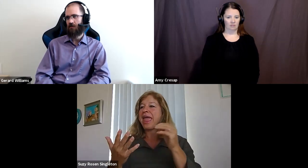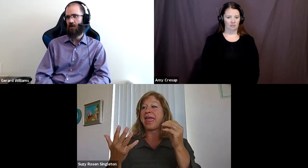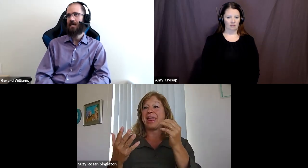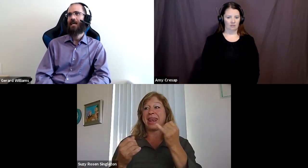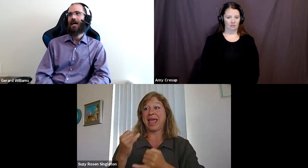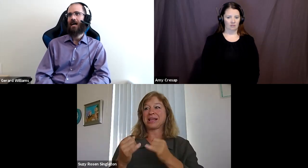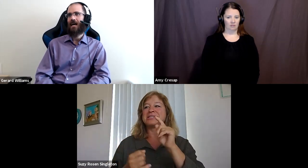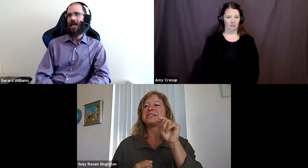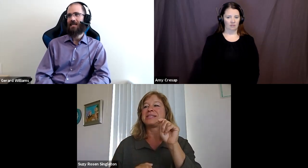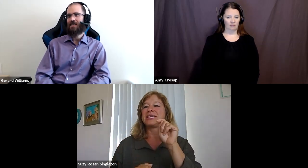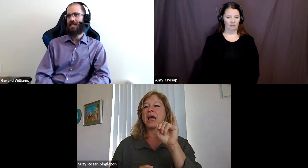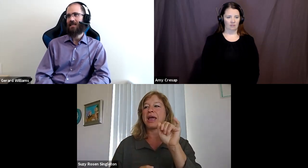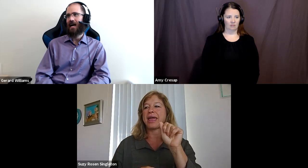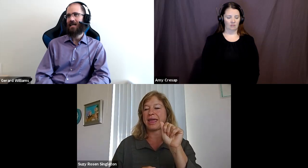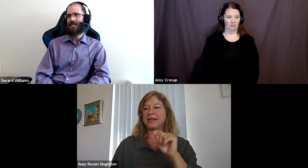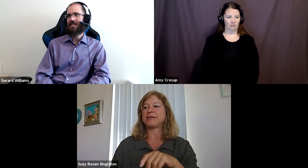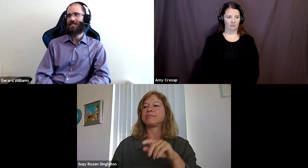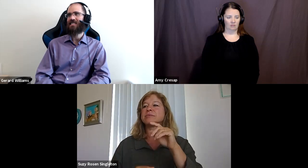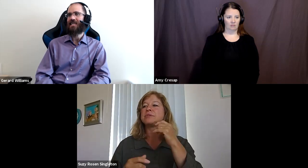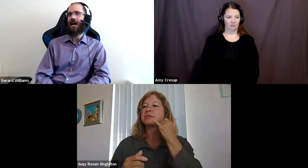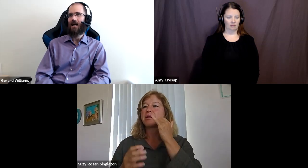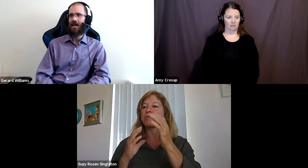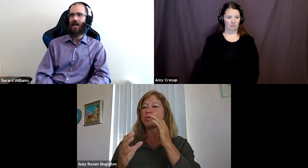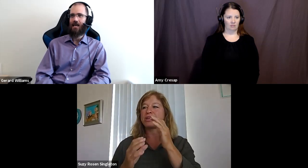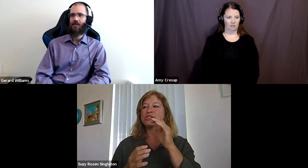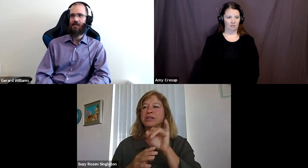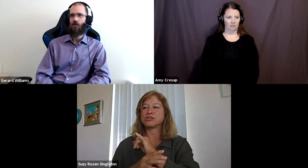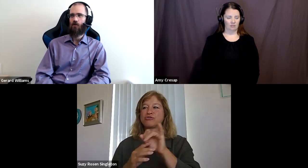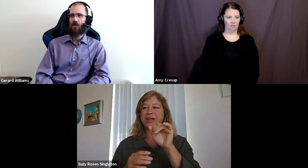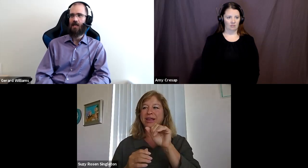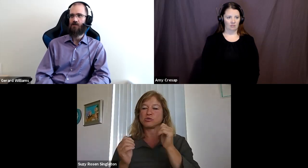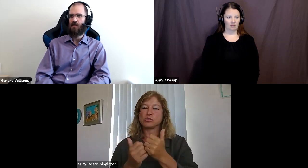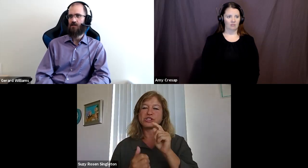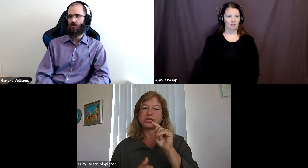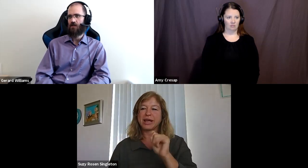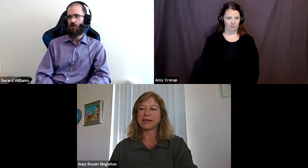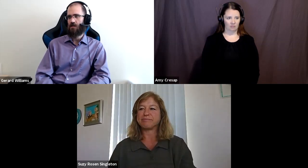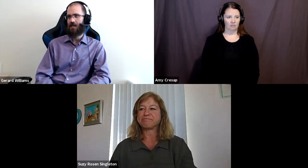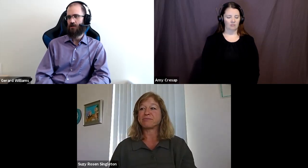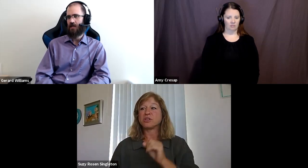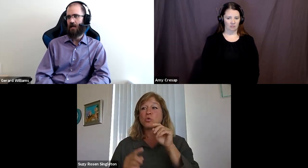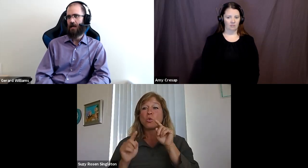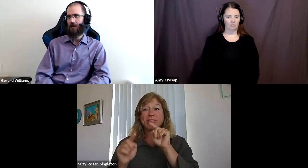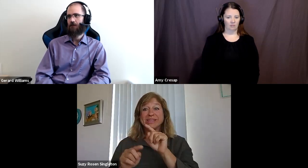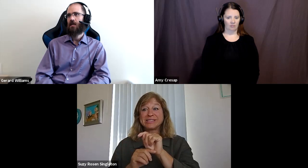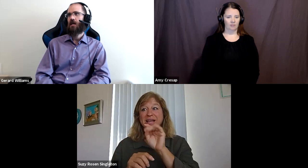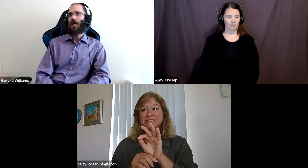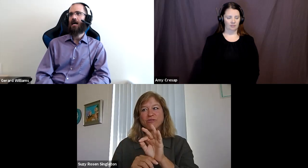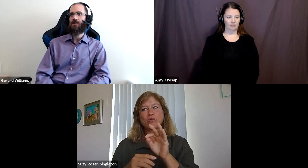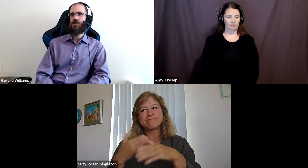of Hearing. And last is TIA, the Telecommunications Industry Association. TIA.